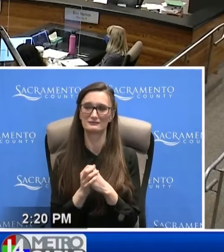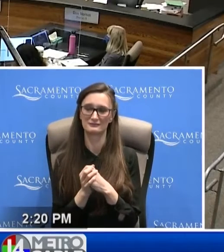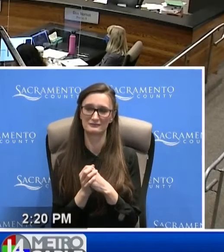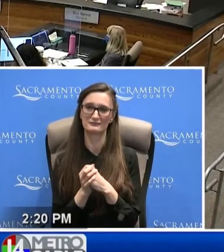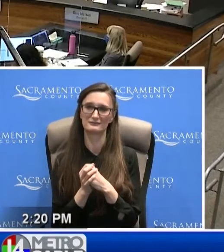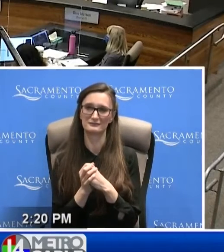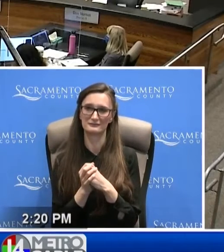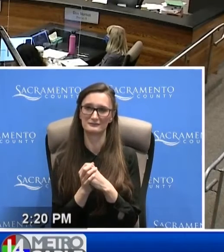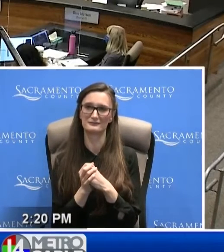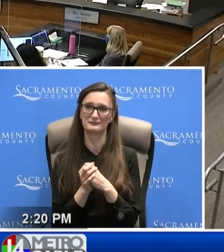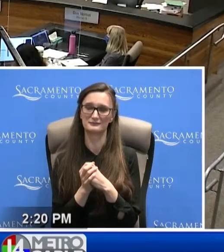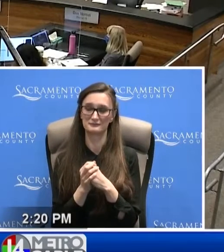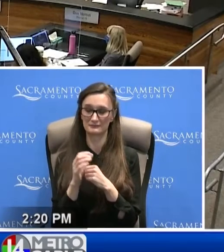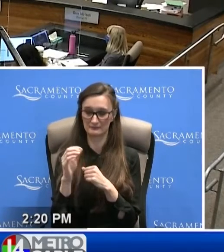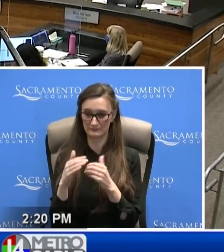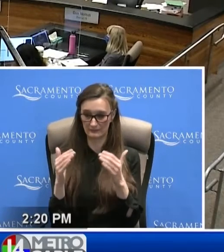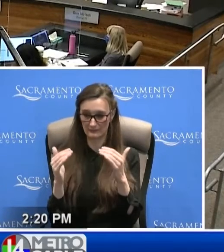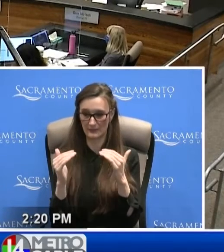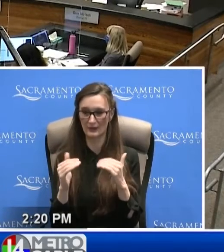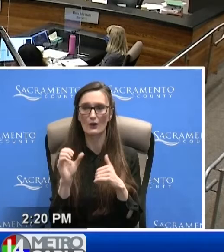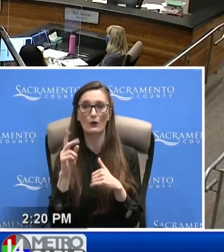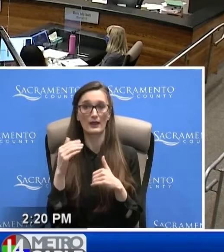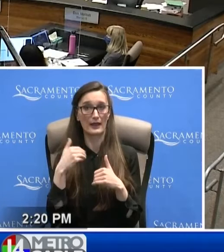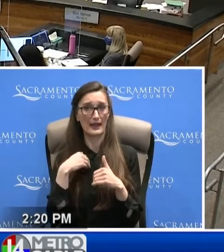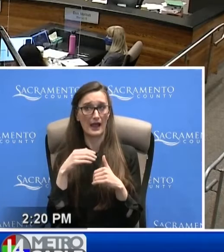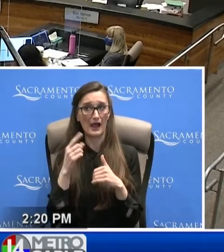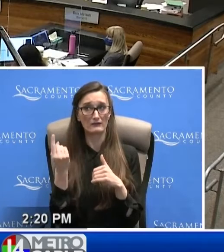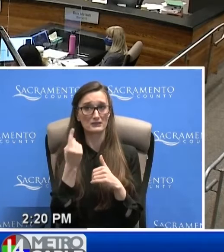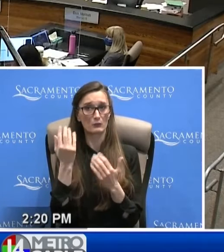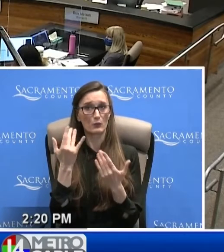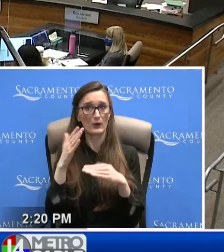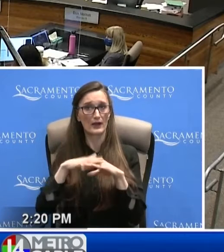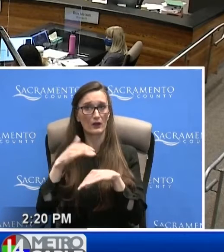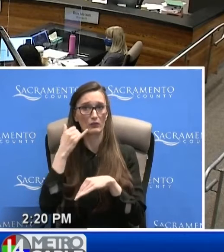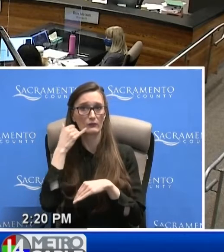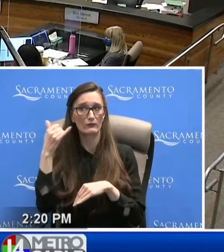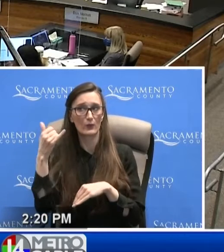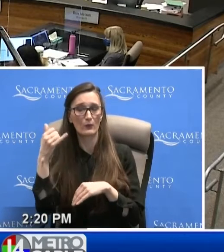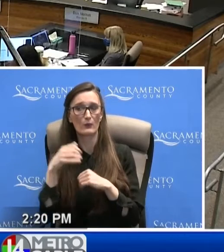OK. And we do have someone on the phone. Or can you? Yes.